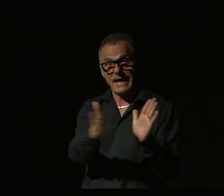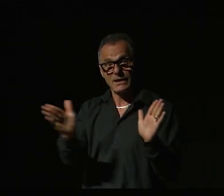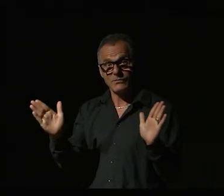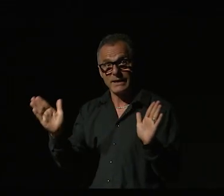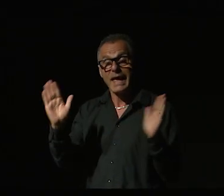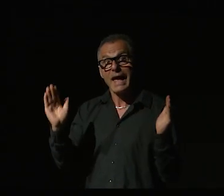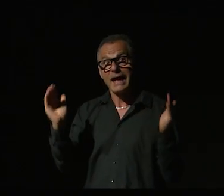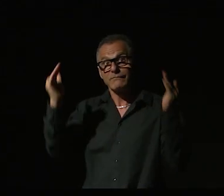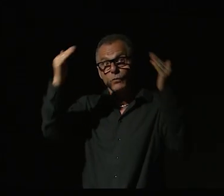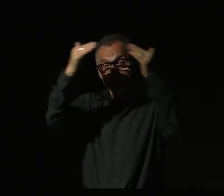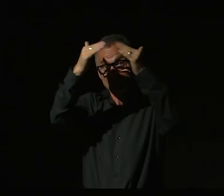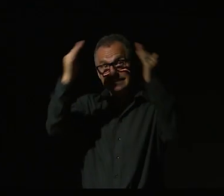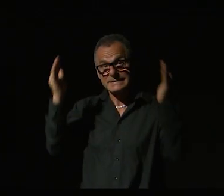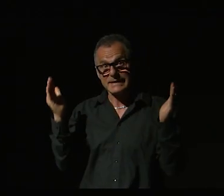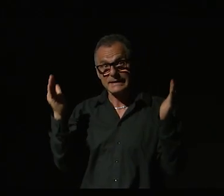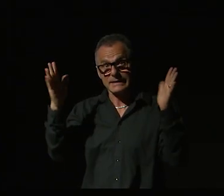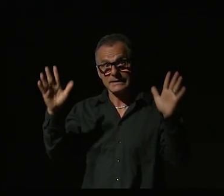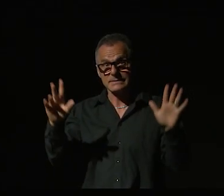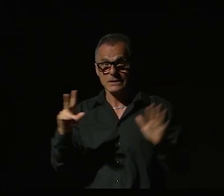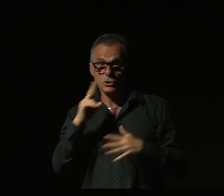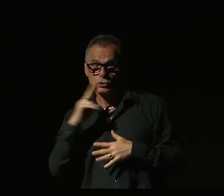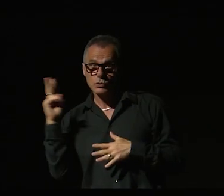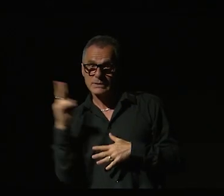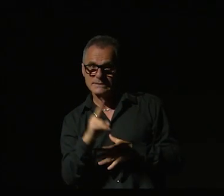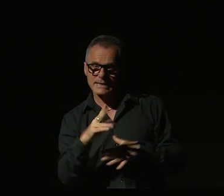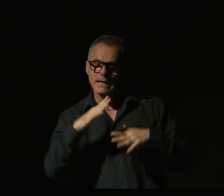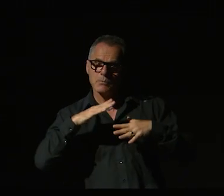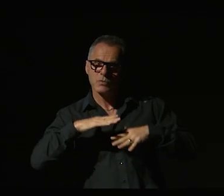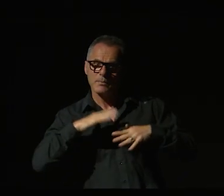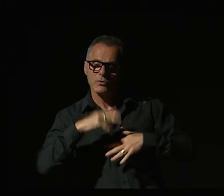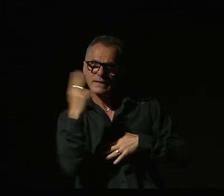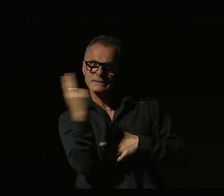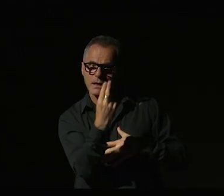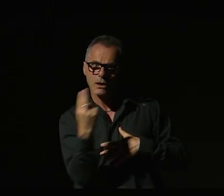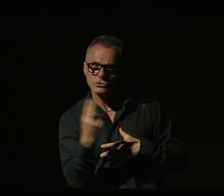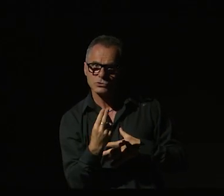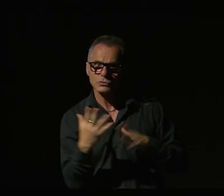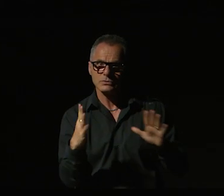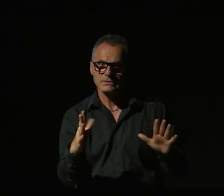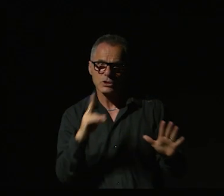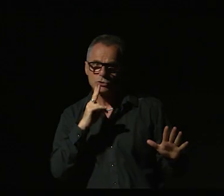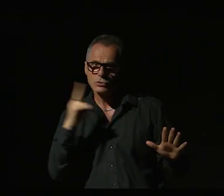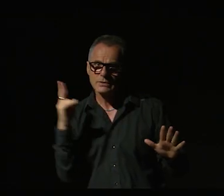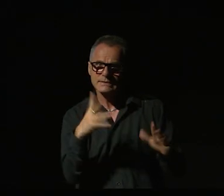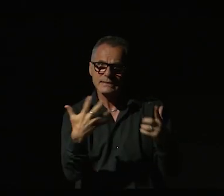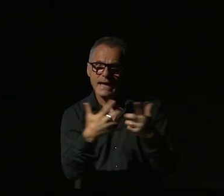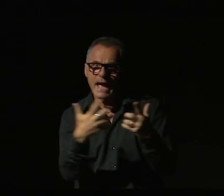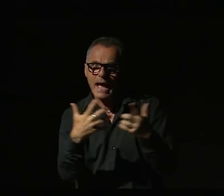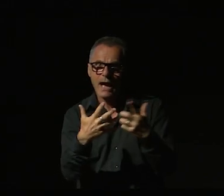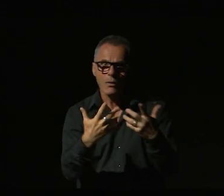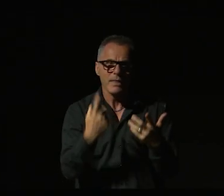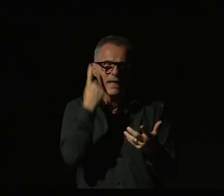So when you step into Room 1, look at the preparatory cartoons and look up, you could almost imagine where and how